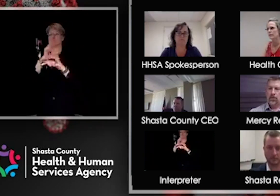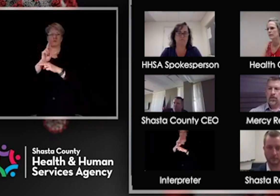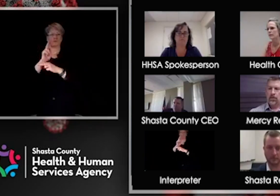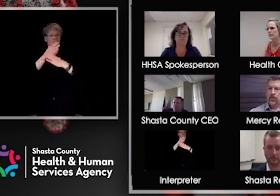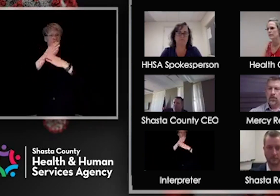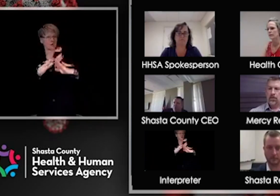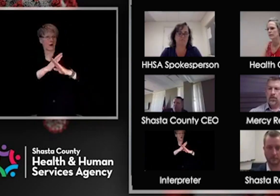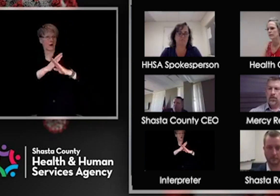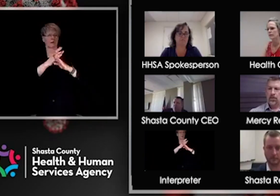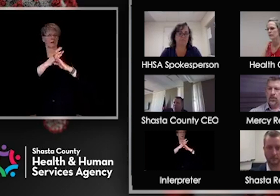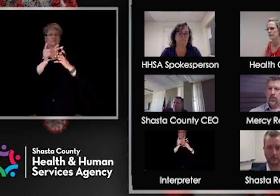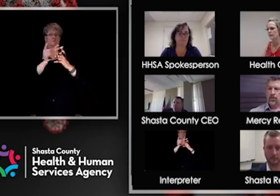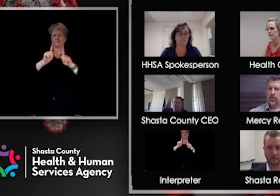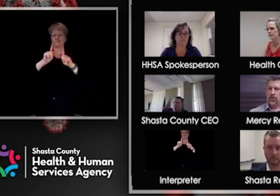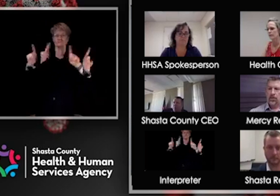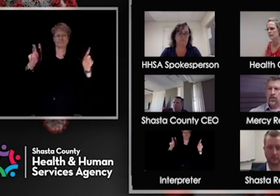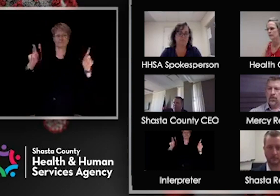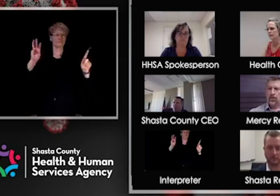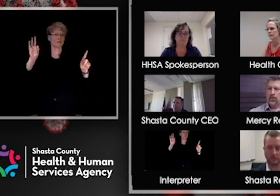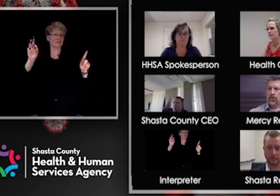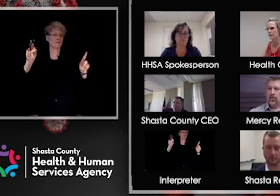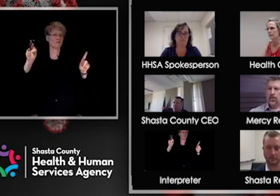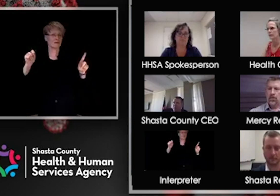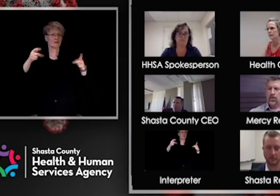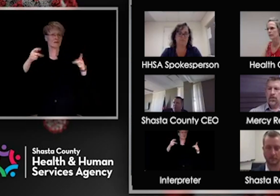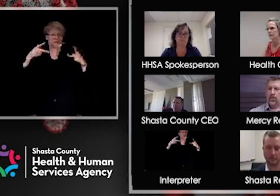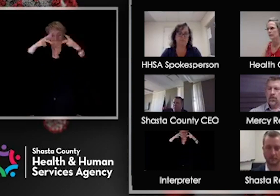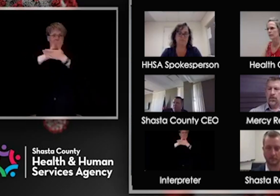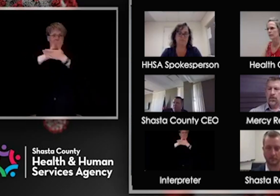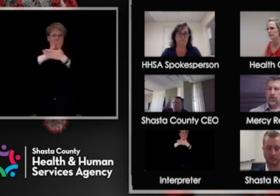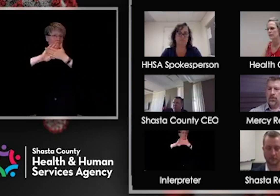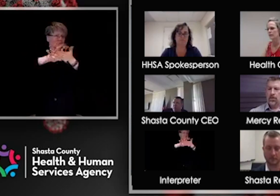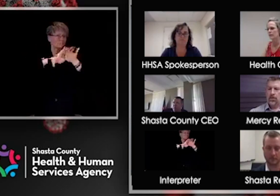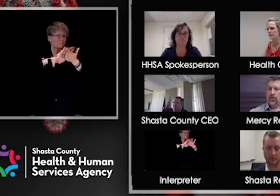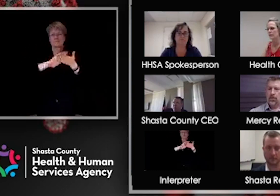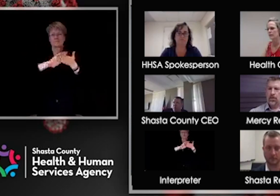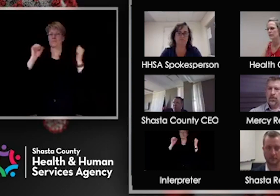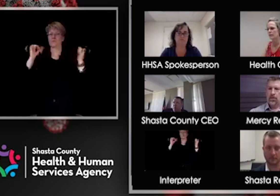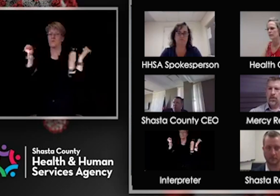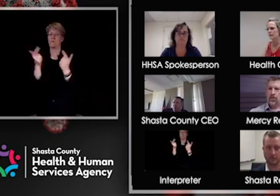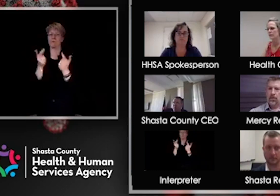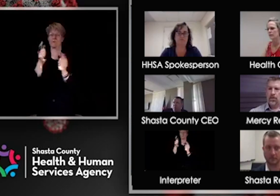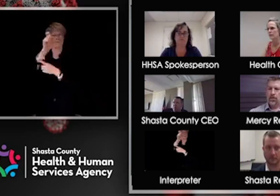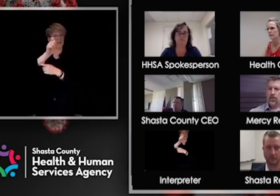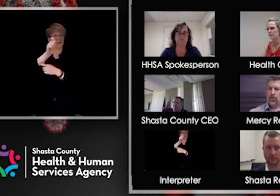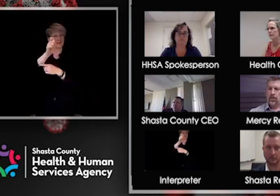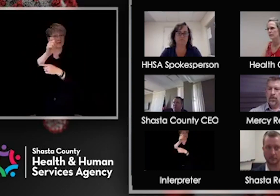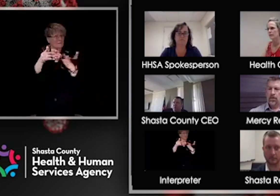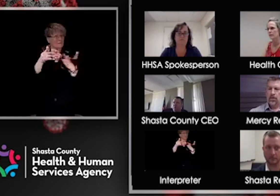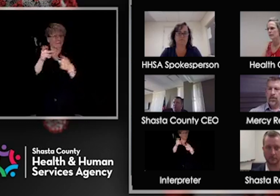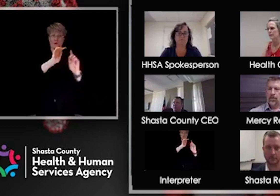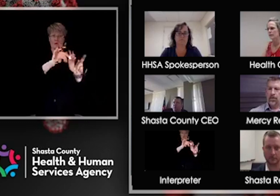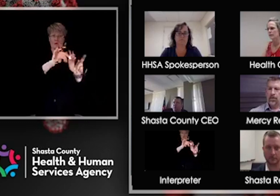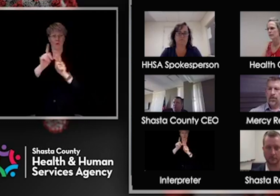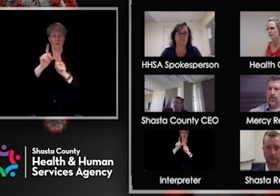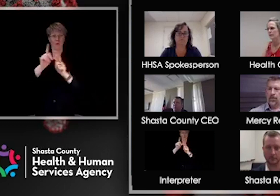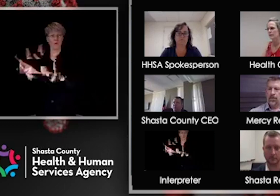techniques and using face coverings. We also want to encourage everyone very strenuously,